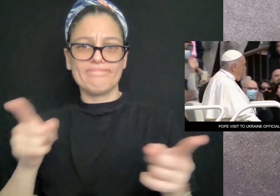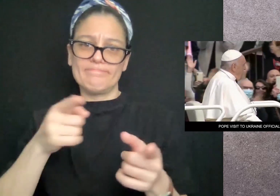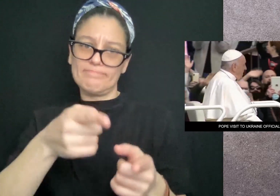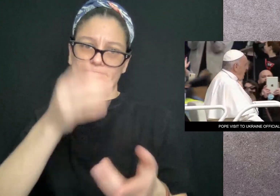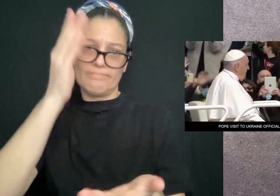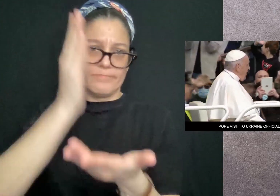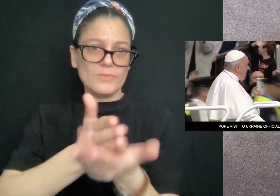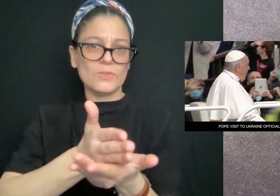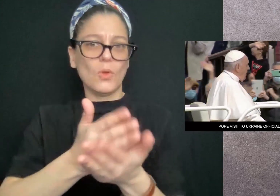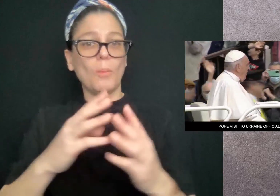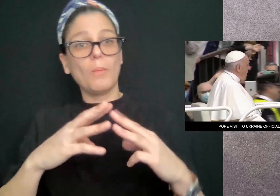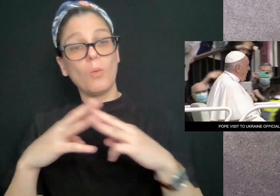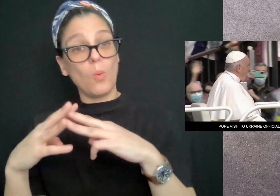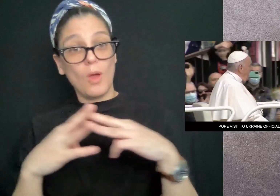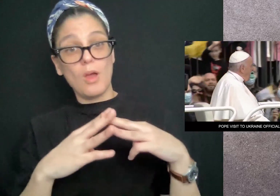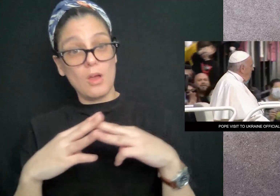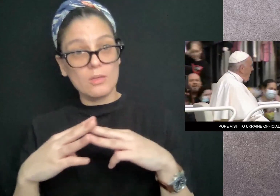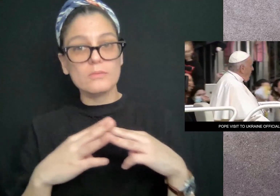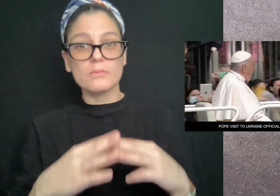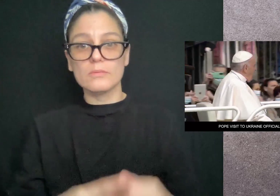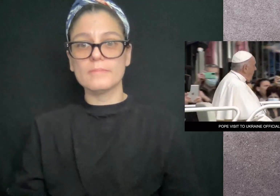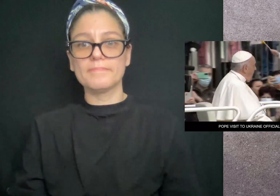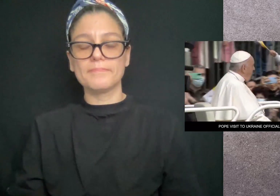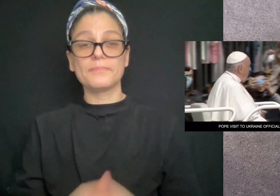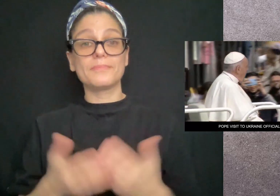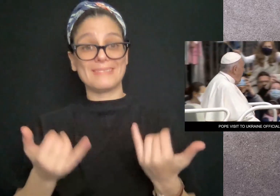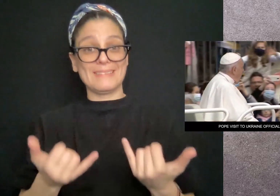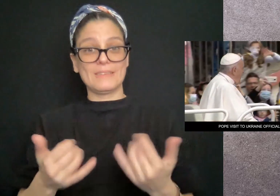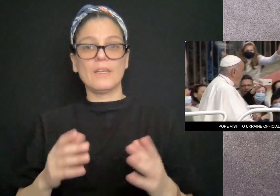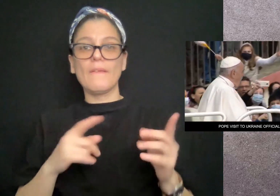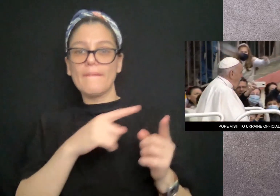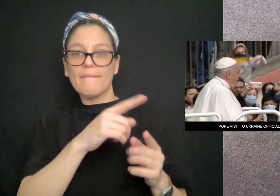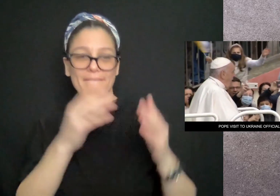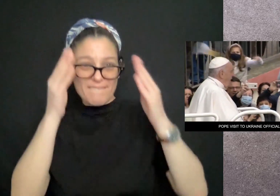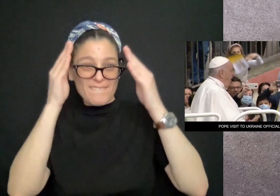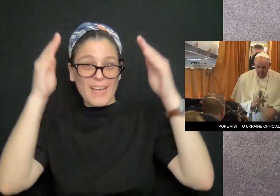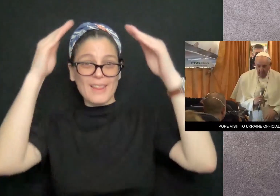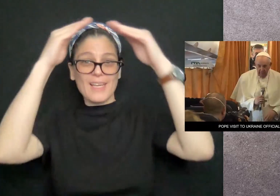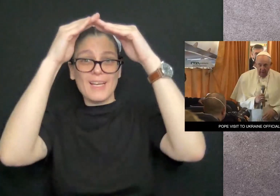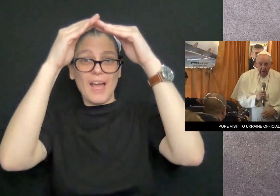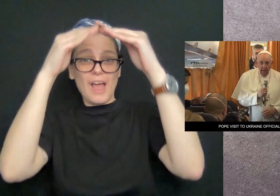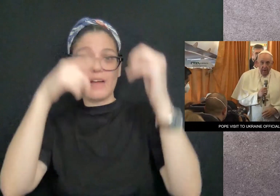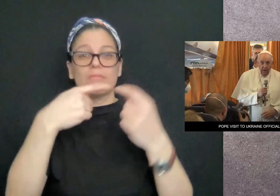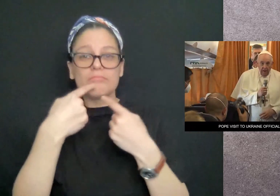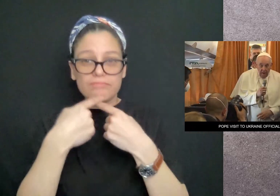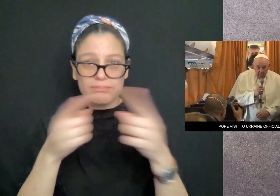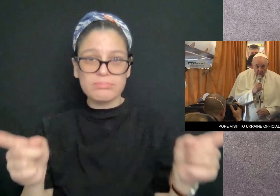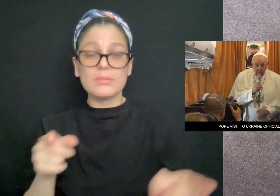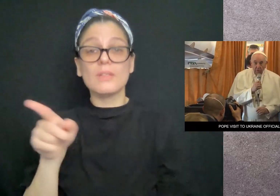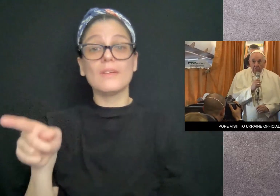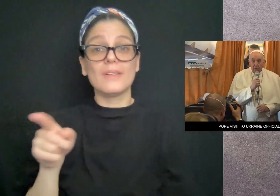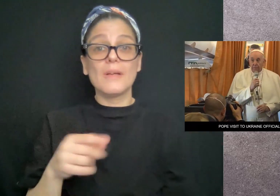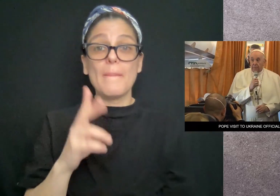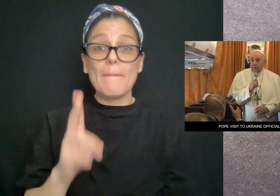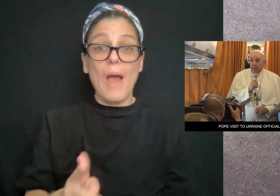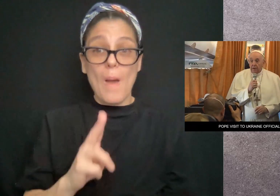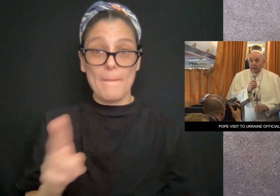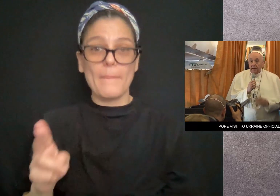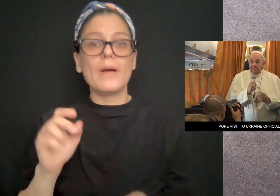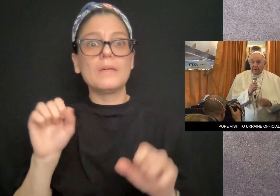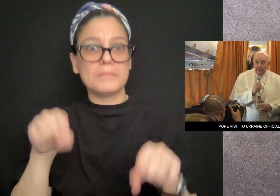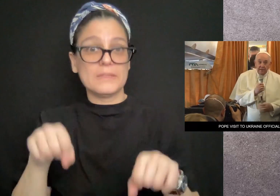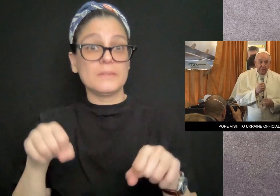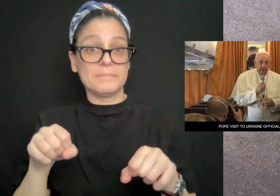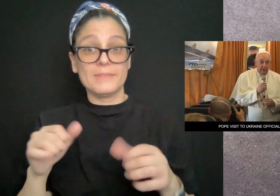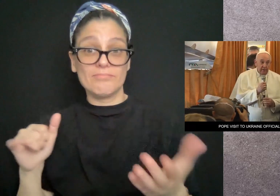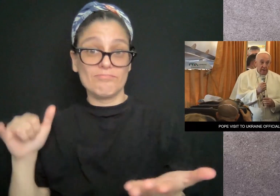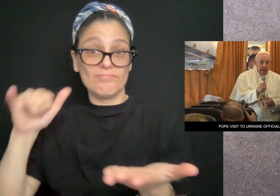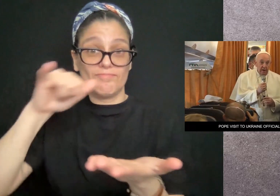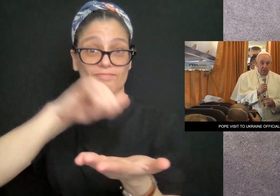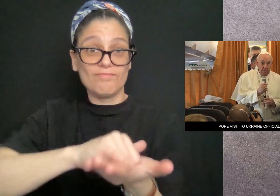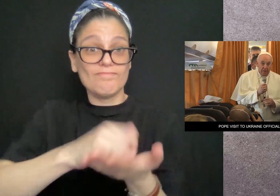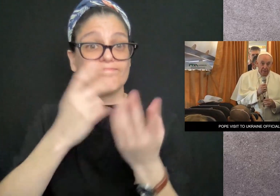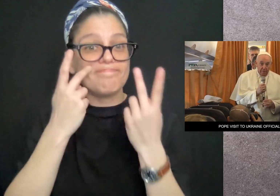to do anything in his power to bring the war to an end now the Vatican is reporting the